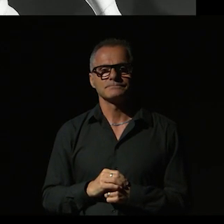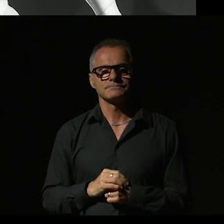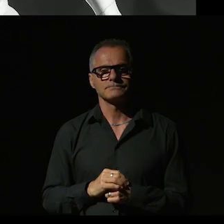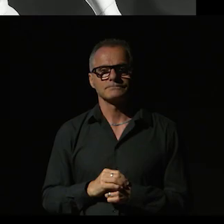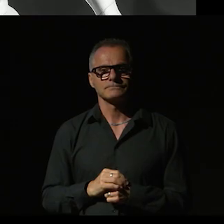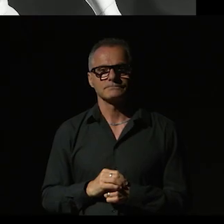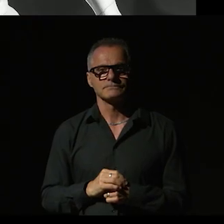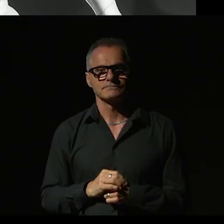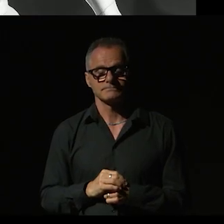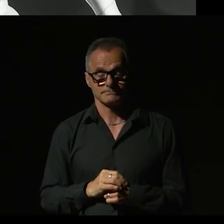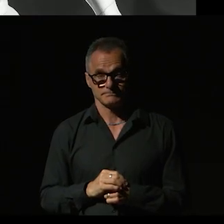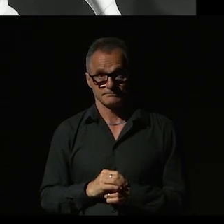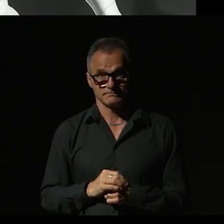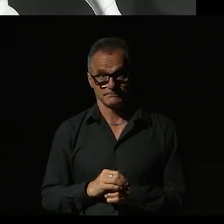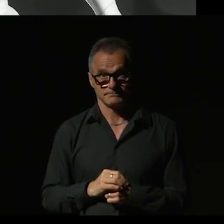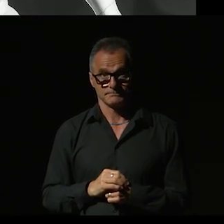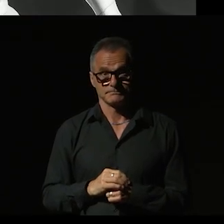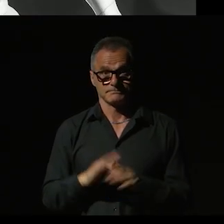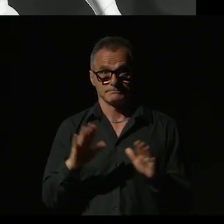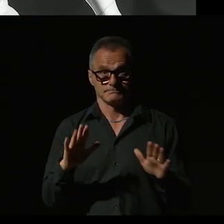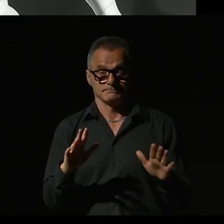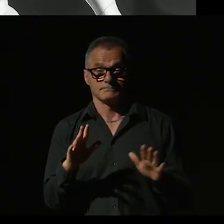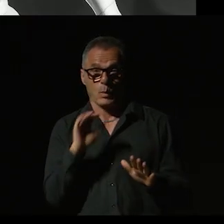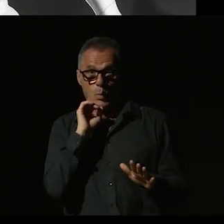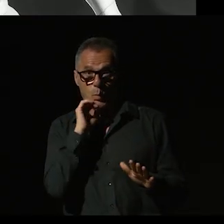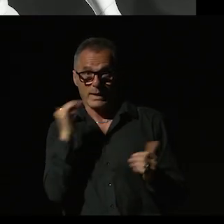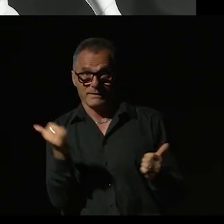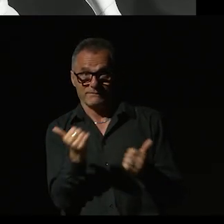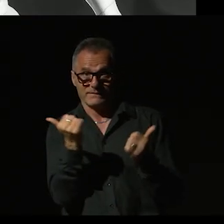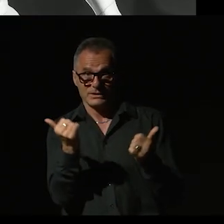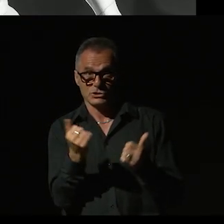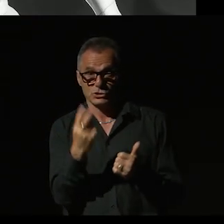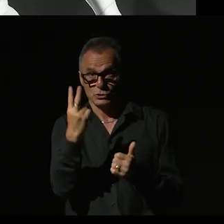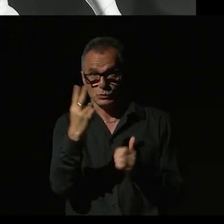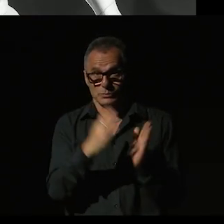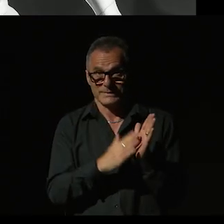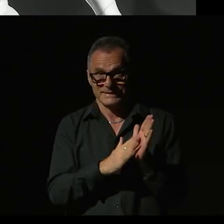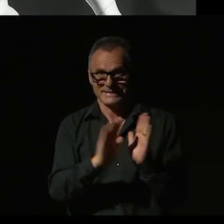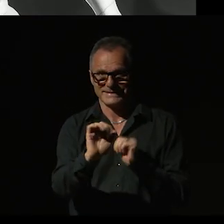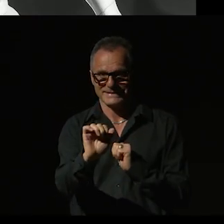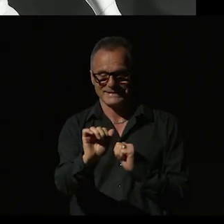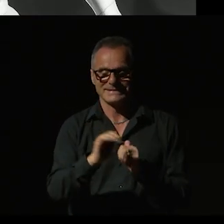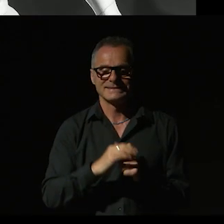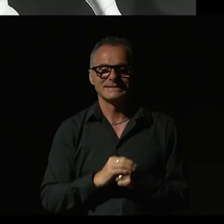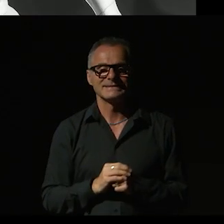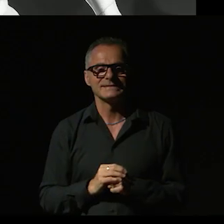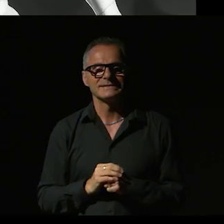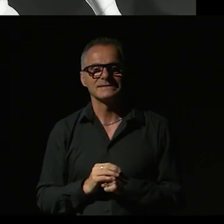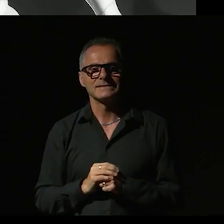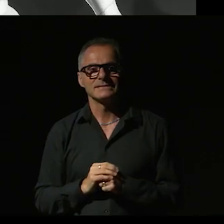I'm gonna finish in a couple of moments. Rudolf Wittkower's brilliant analysis of Bernini's works